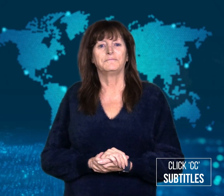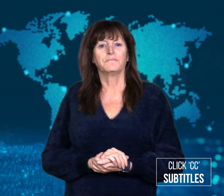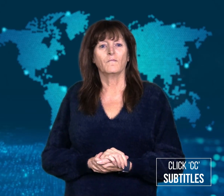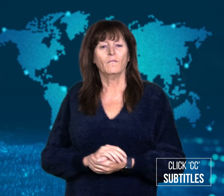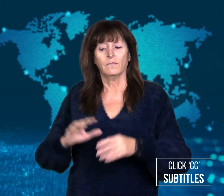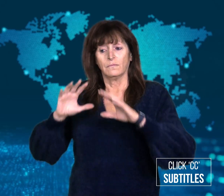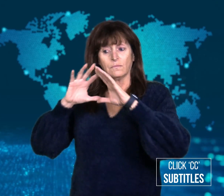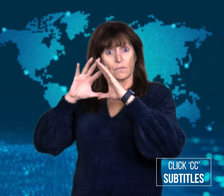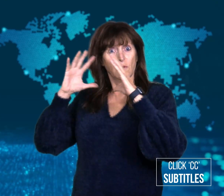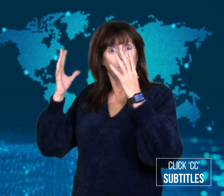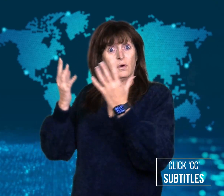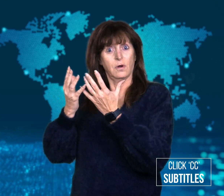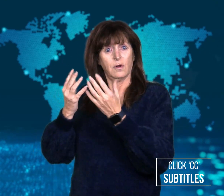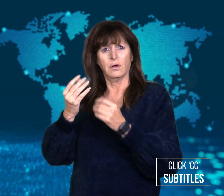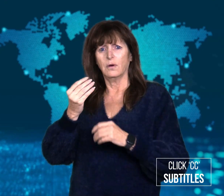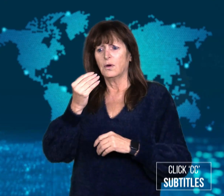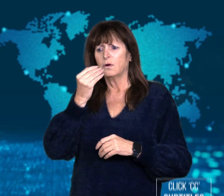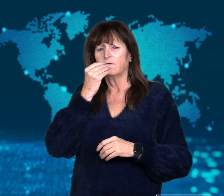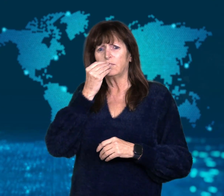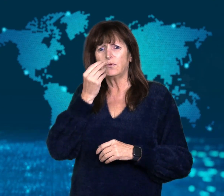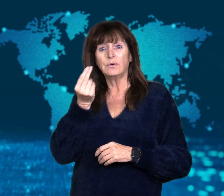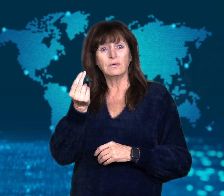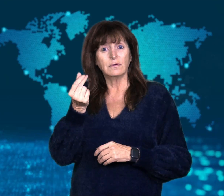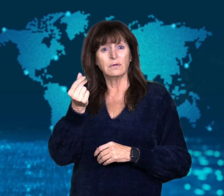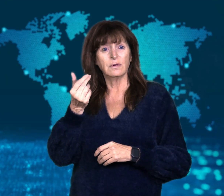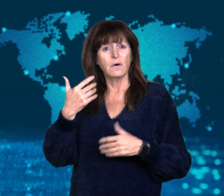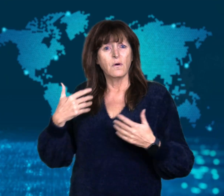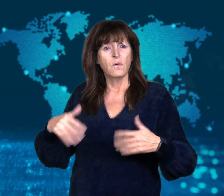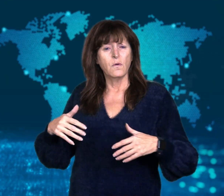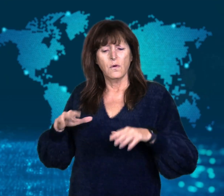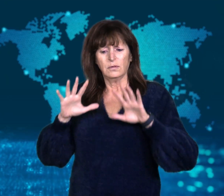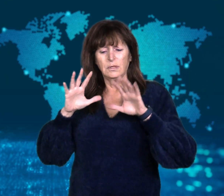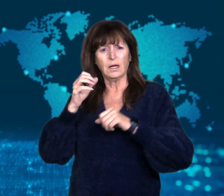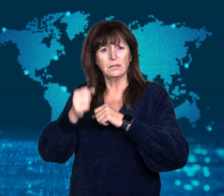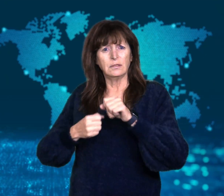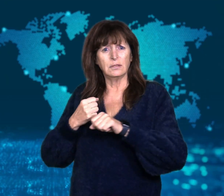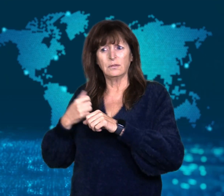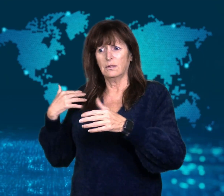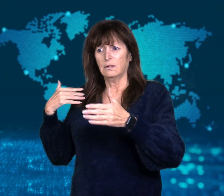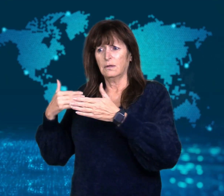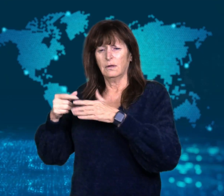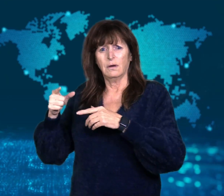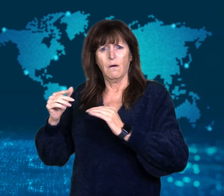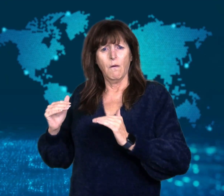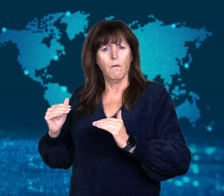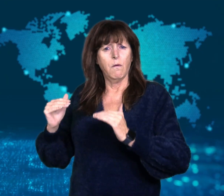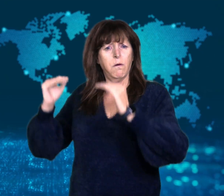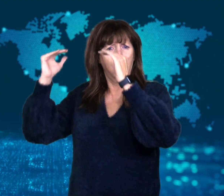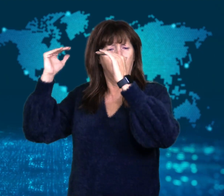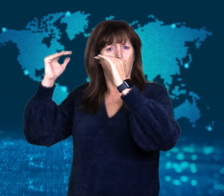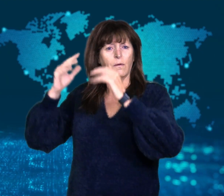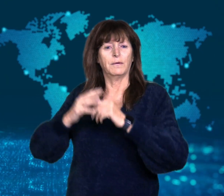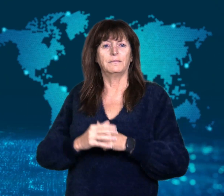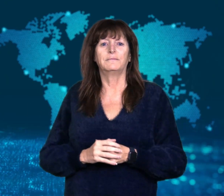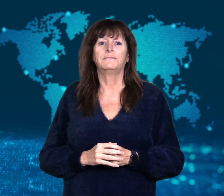Food prices hit 10-year high.